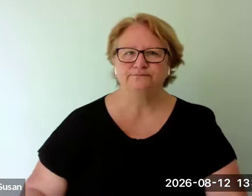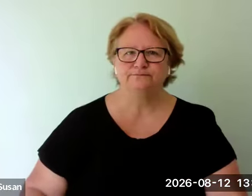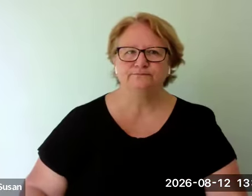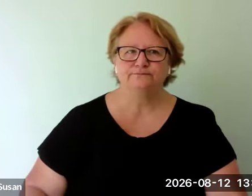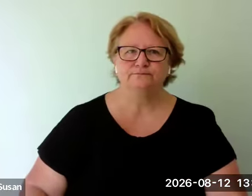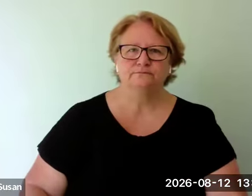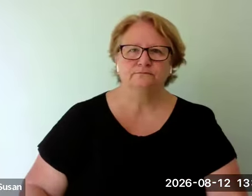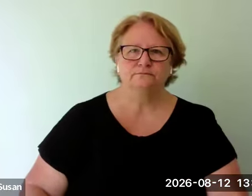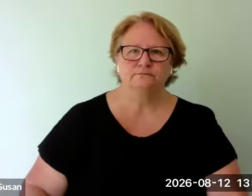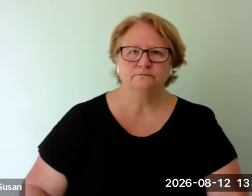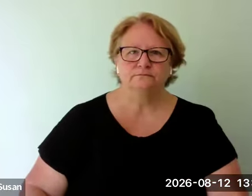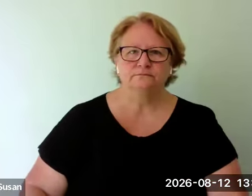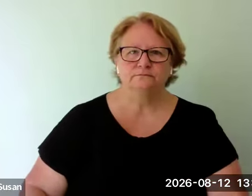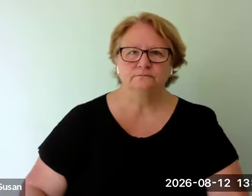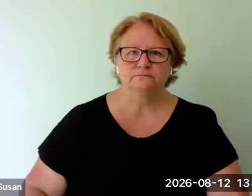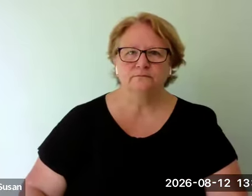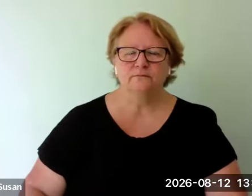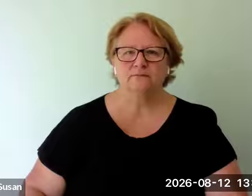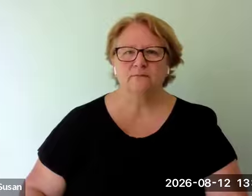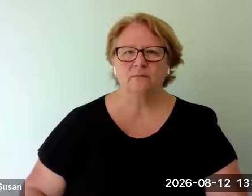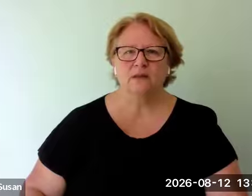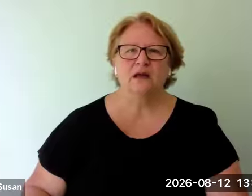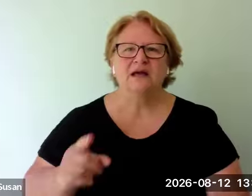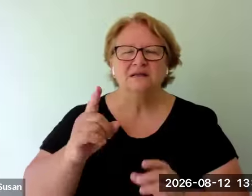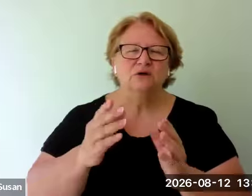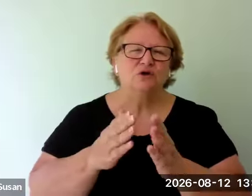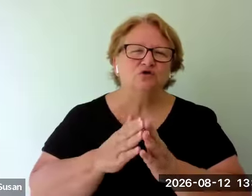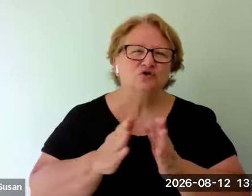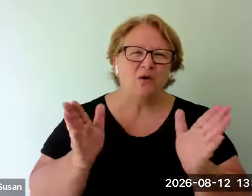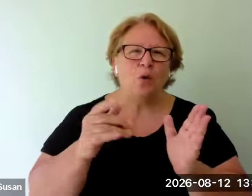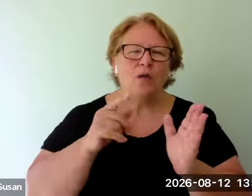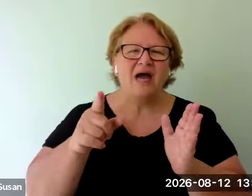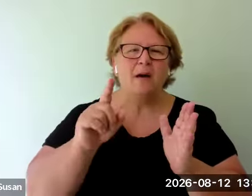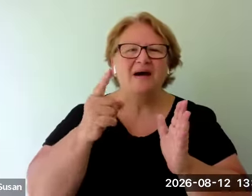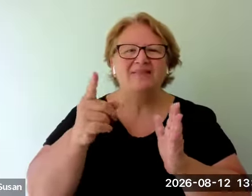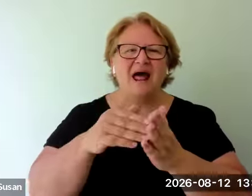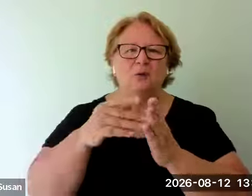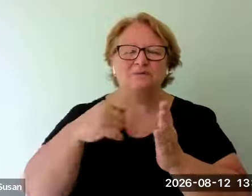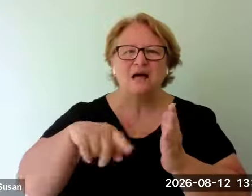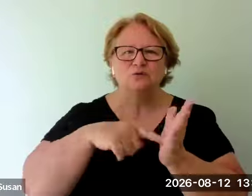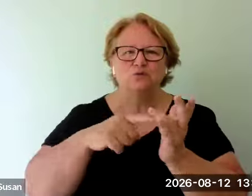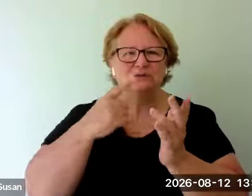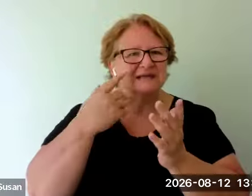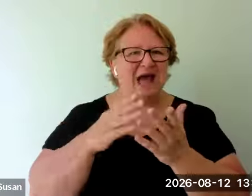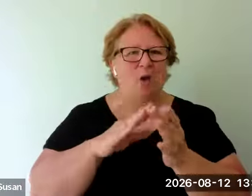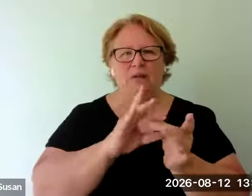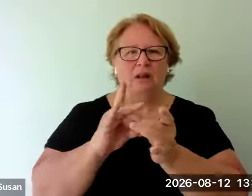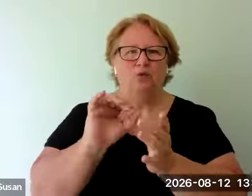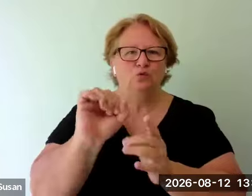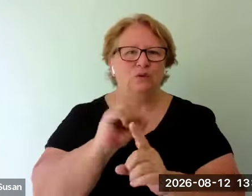yet a host institution, please reach out to us and we can let a little bit more about that context. Even though the